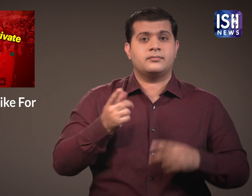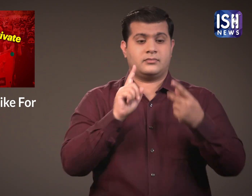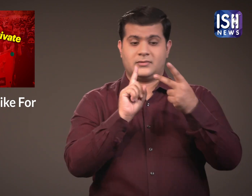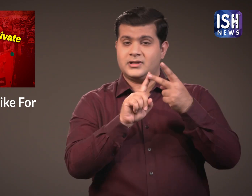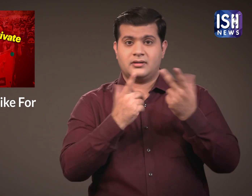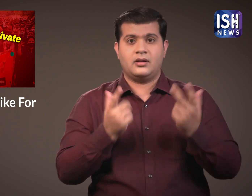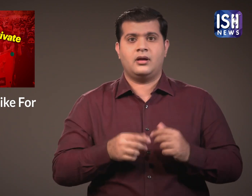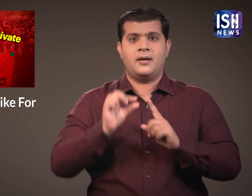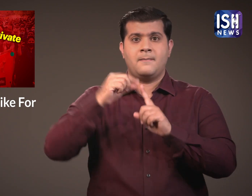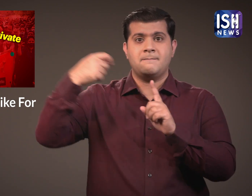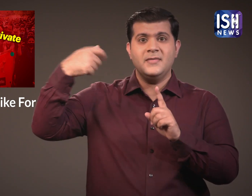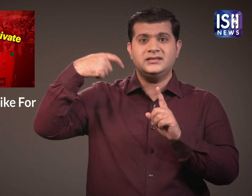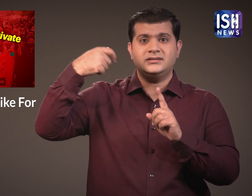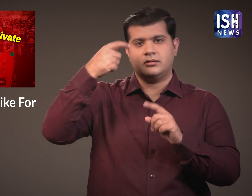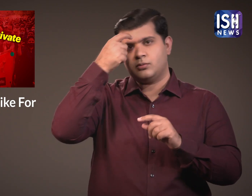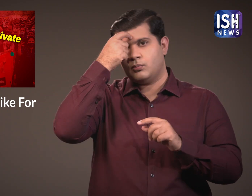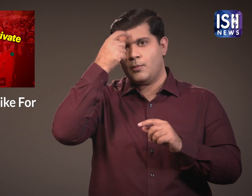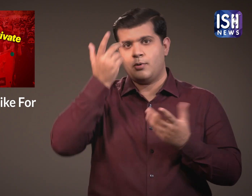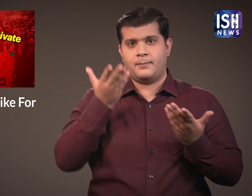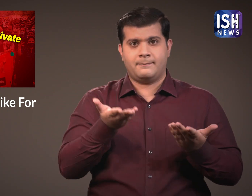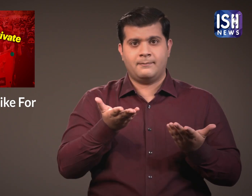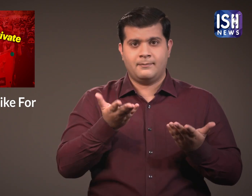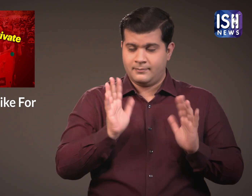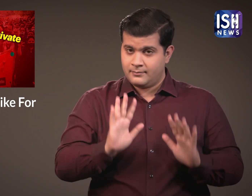They said it could lead to problems with pension.